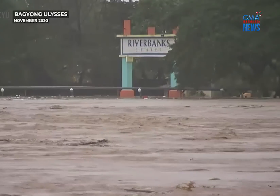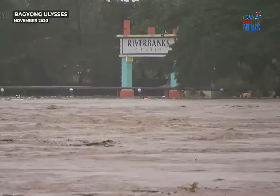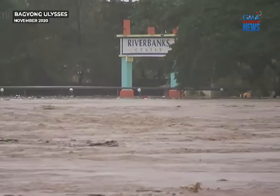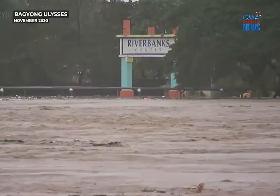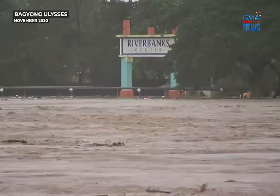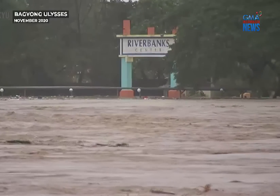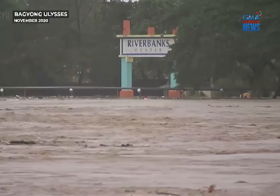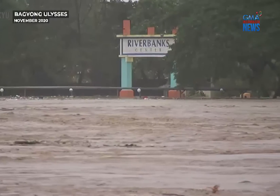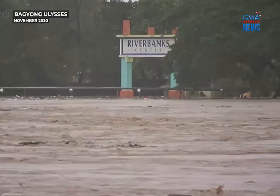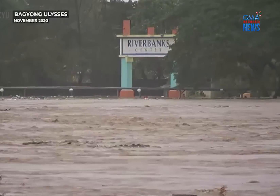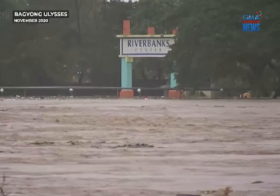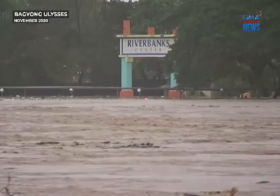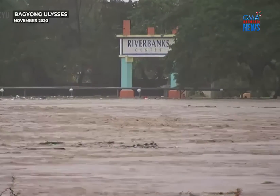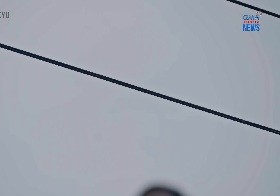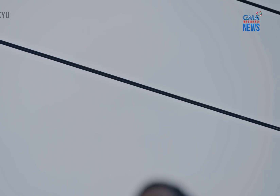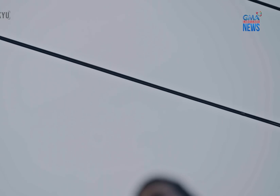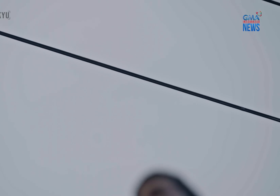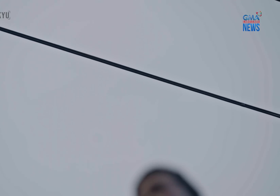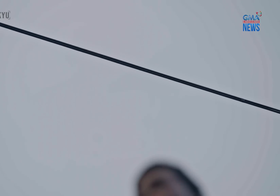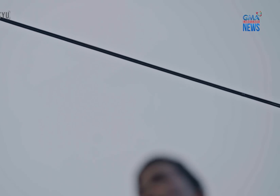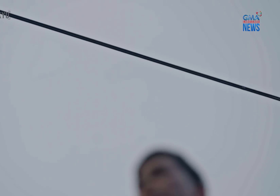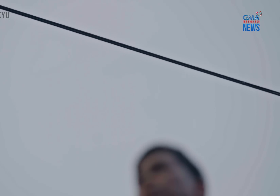Millions of Filipinos were affected by it.